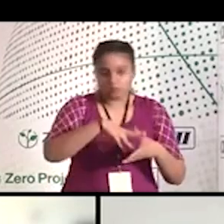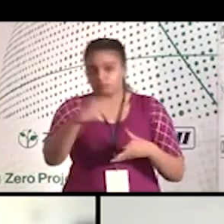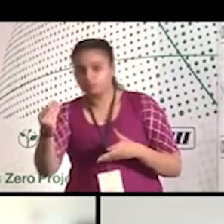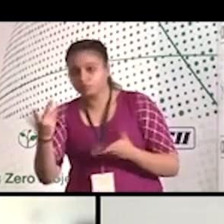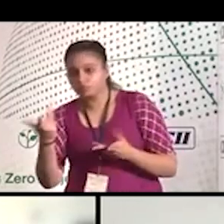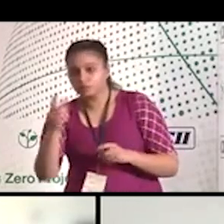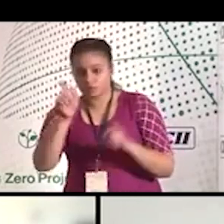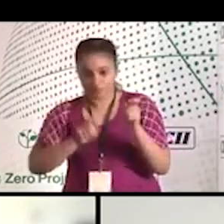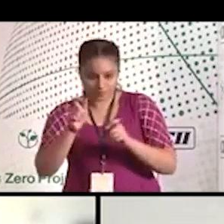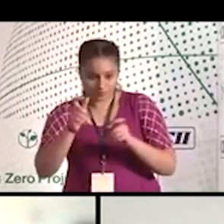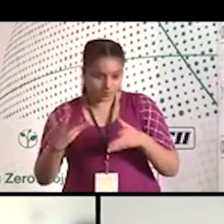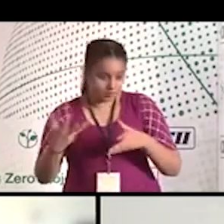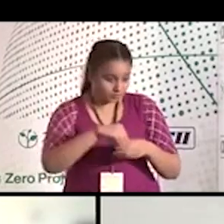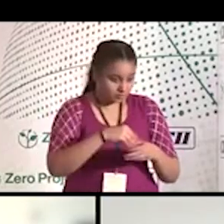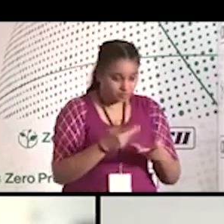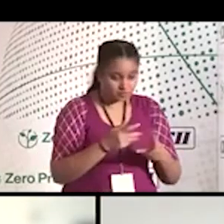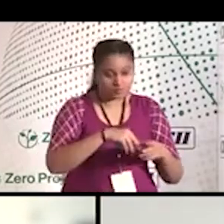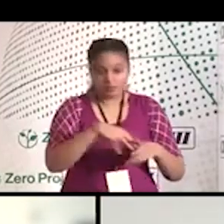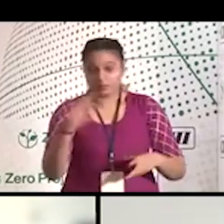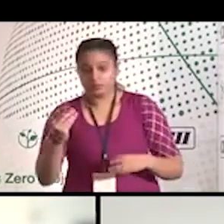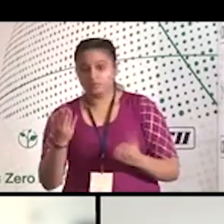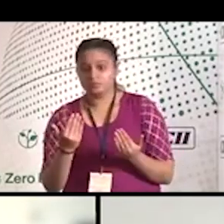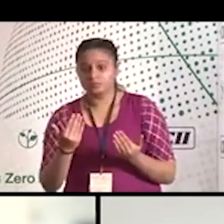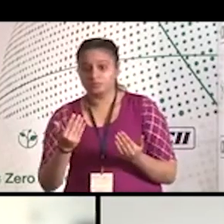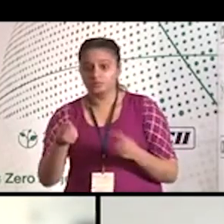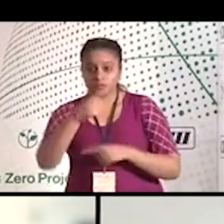Many on the other side of the coin, the people with disabilities often